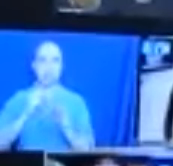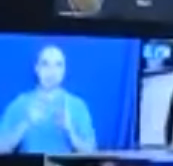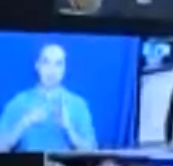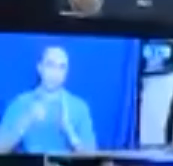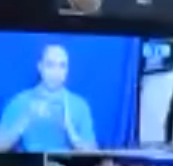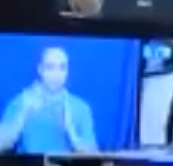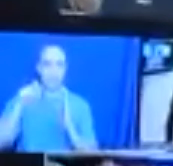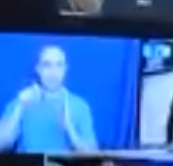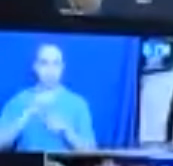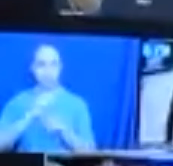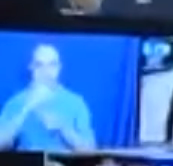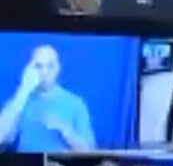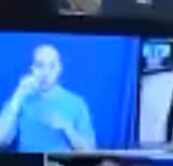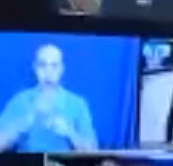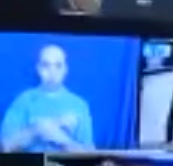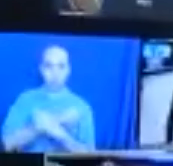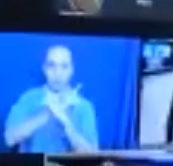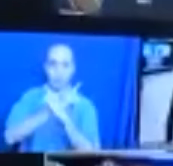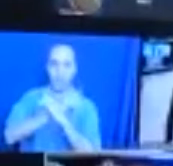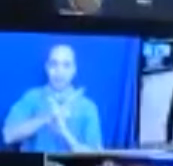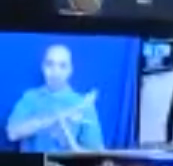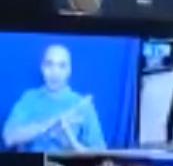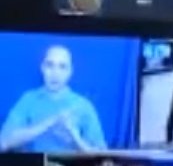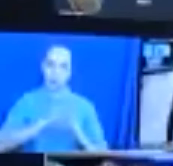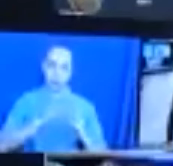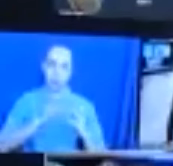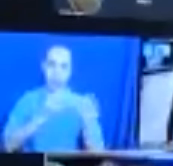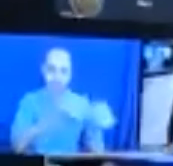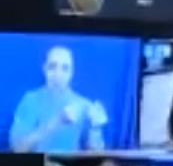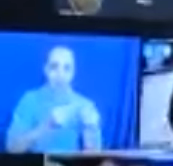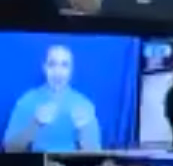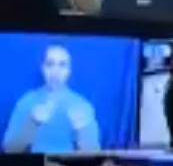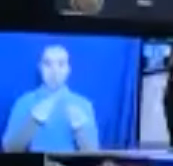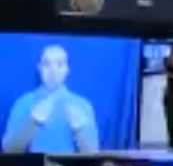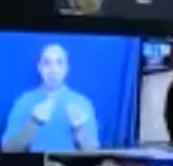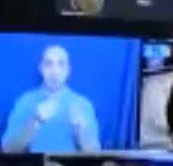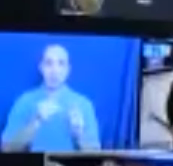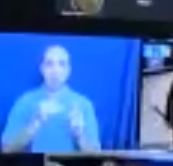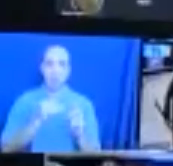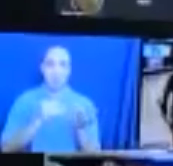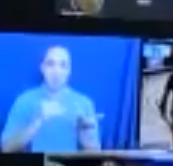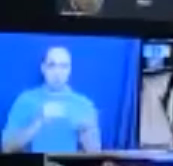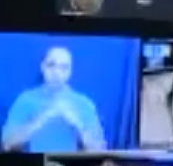BECAUSE THEY HAD TO DEFEND THEIR LAND. THEY WERE IN PLACES LIKE THEY HAD NO OTHER WAY.